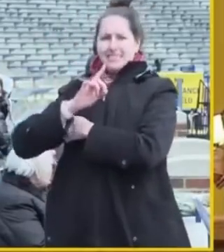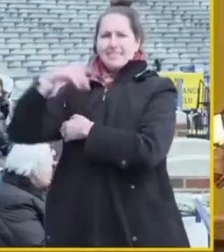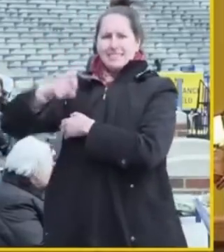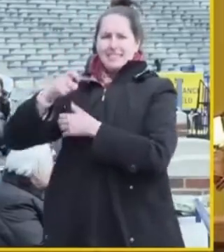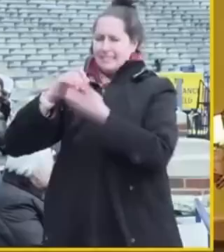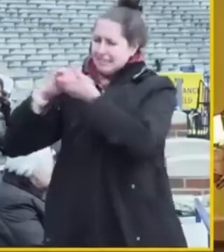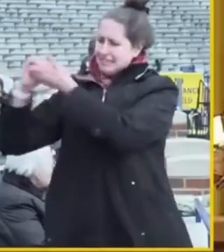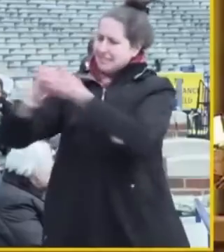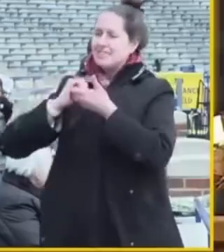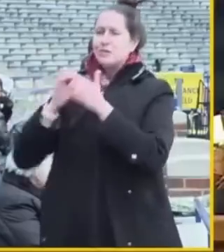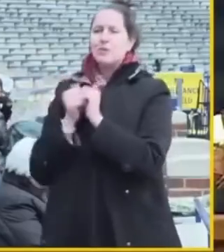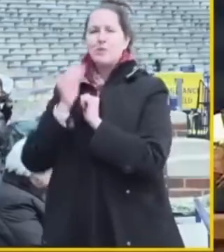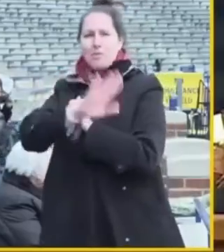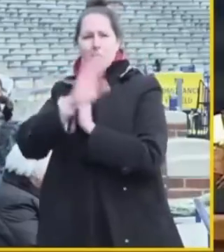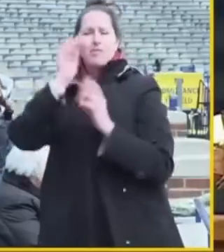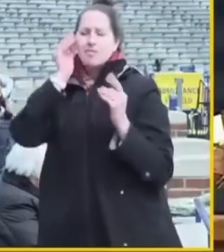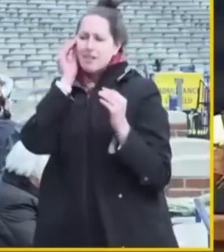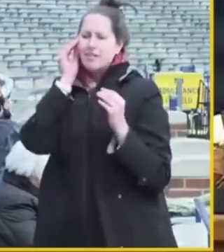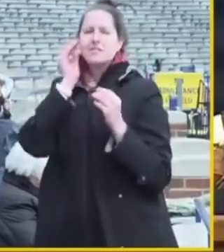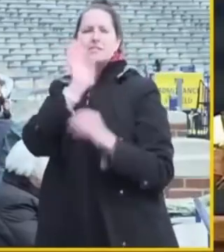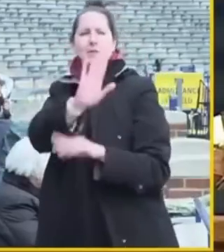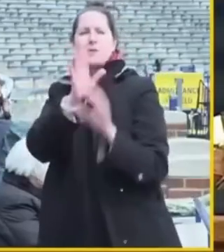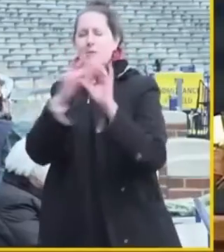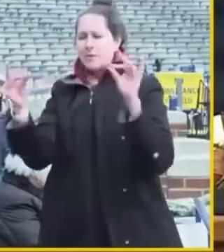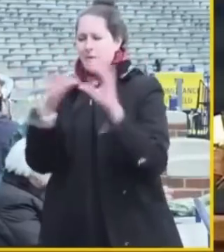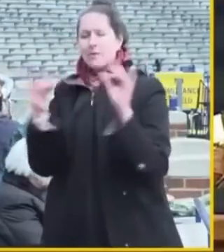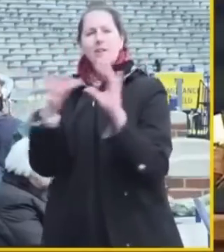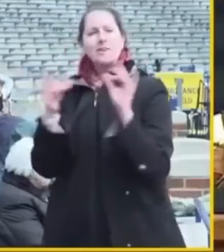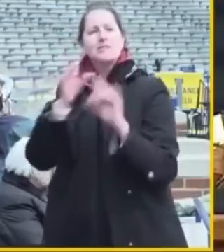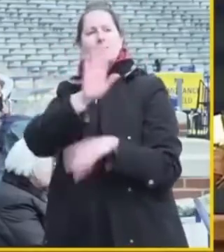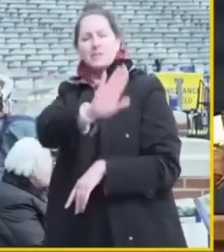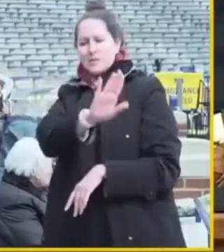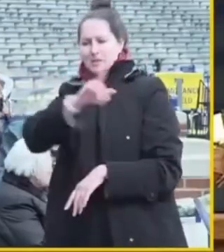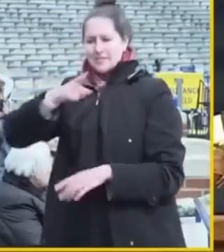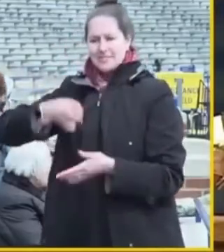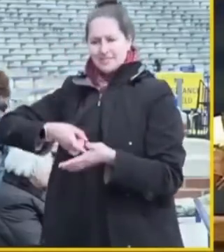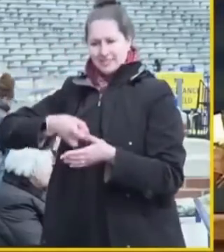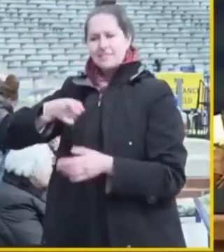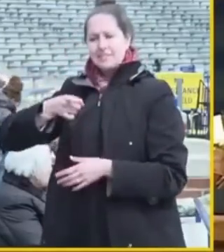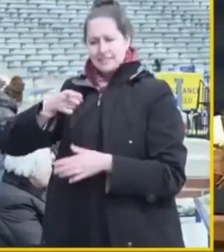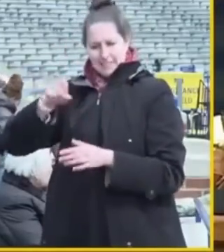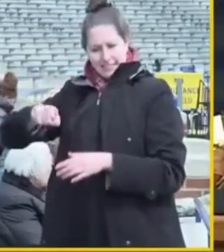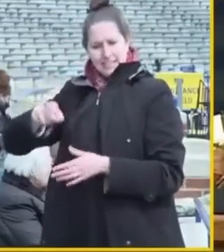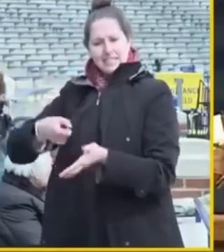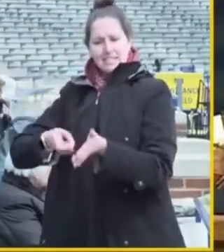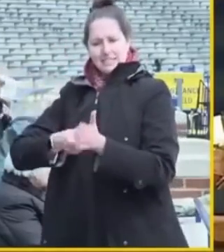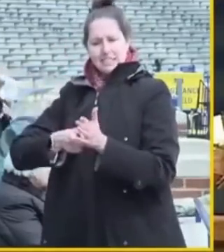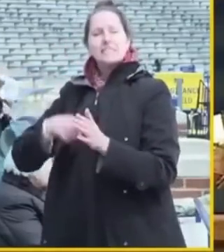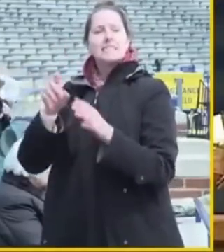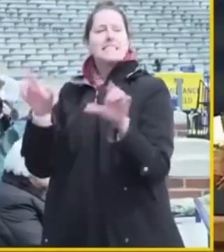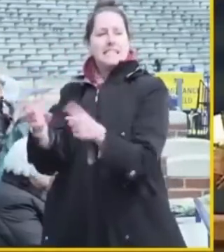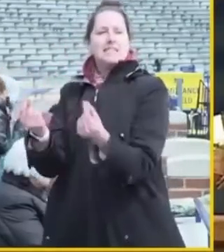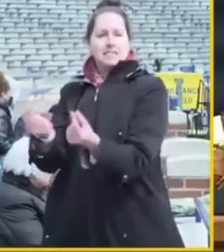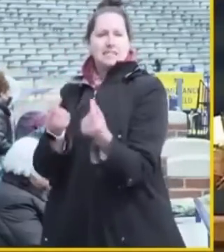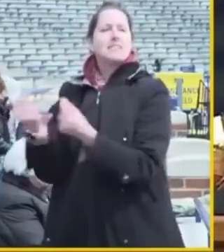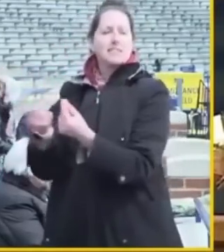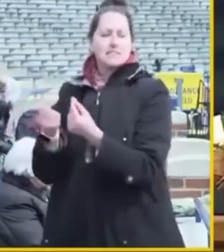your words, and your deeds, because all of this work that I have spoken about today,